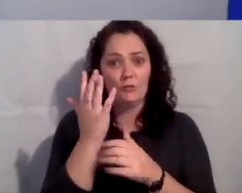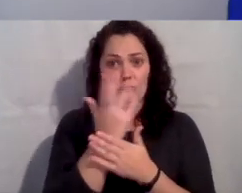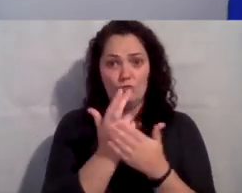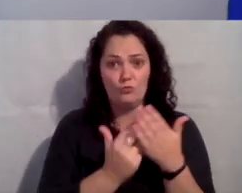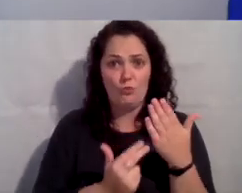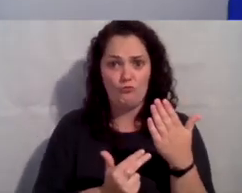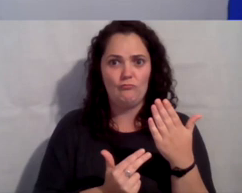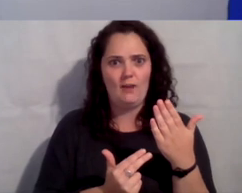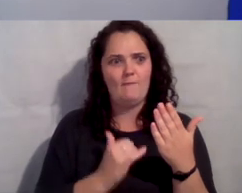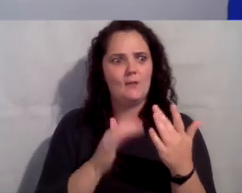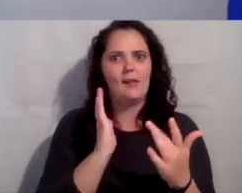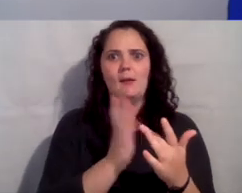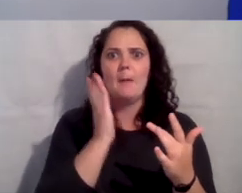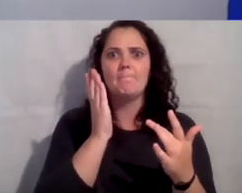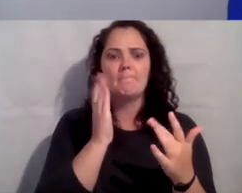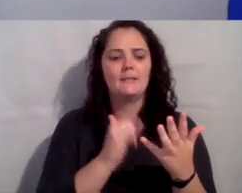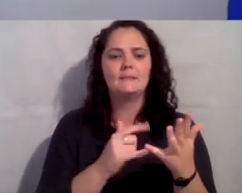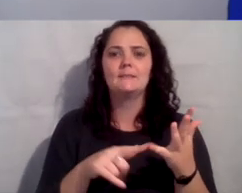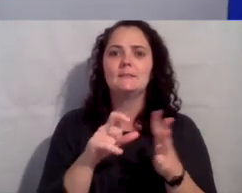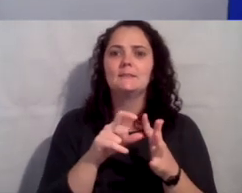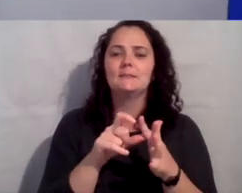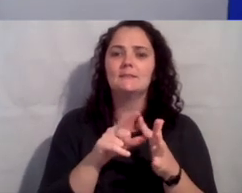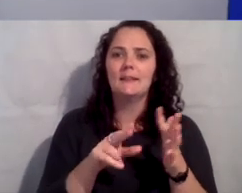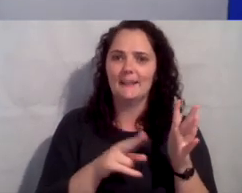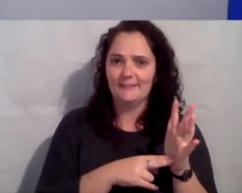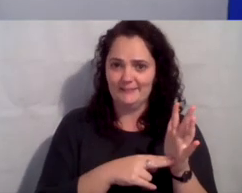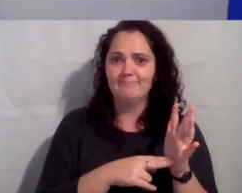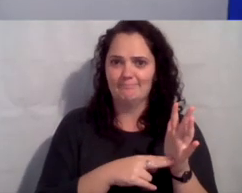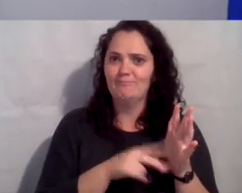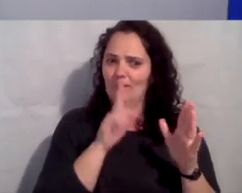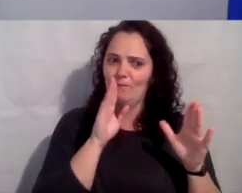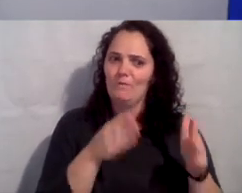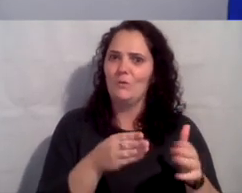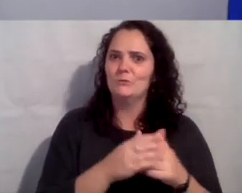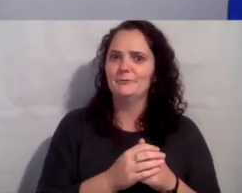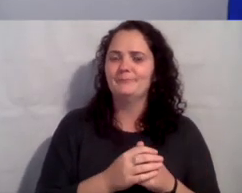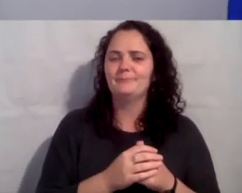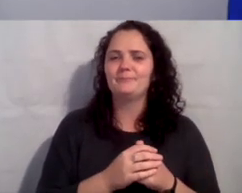and this kind of sudden and immediate drawing as an end in and unto itself. Alright now